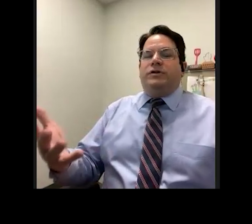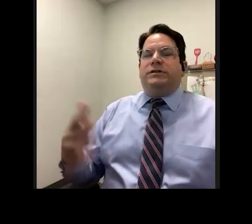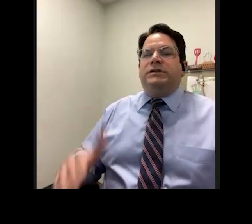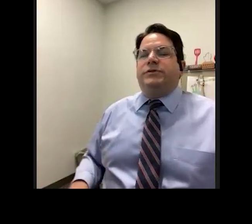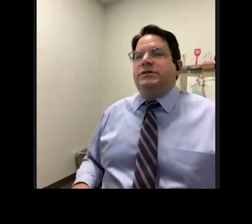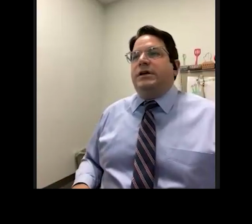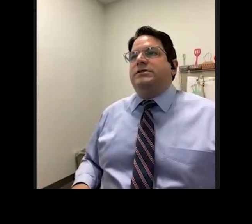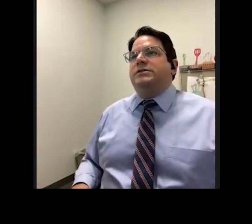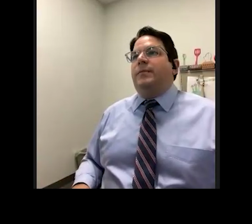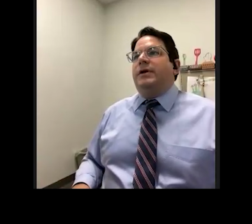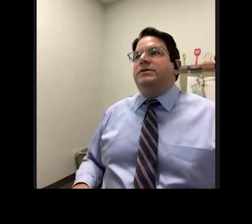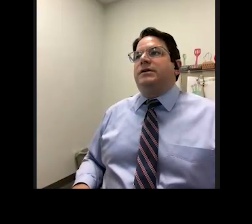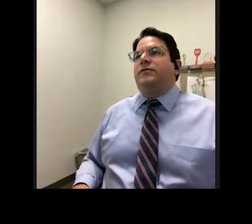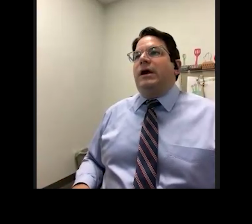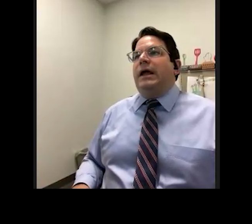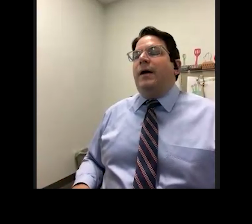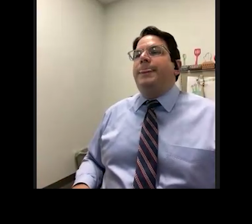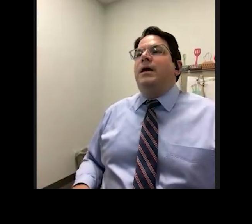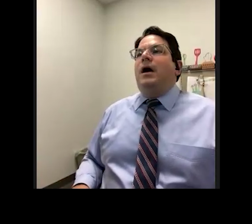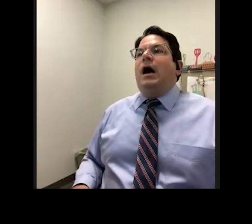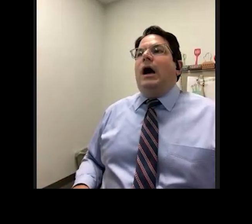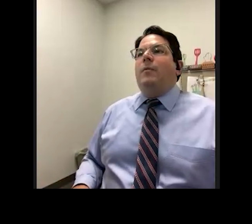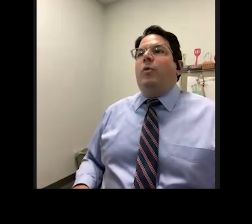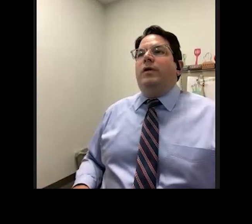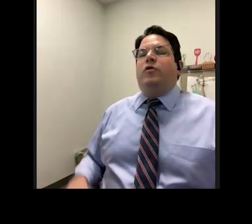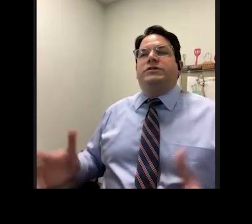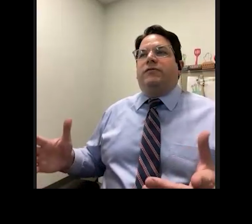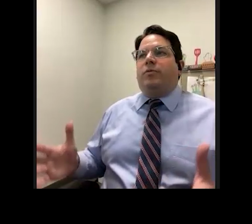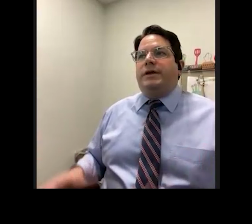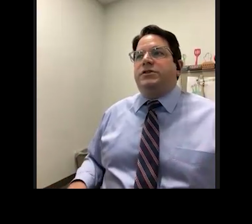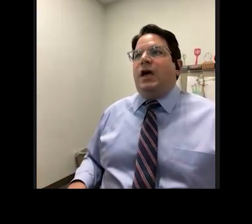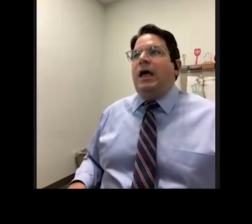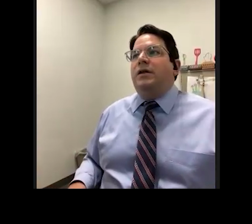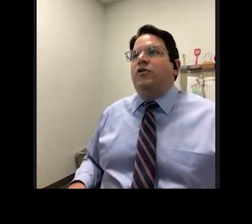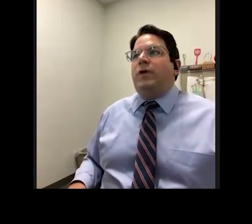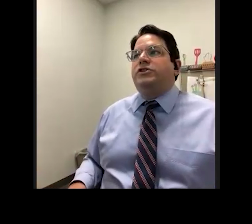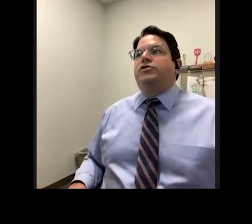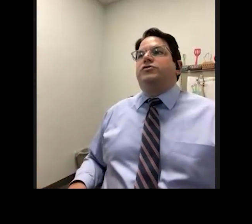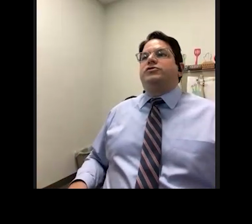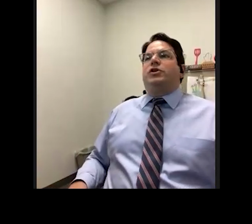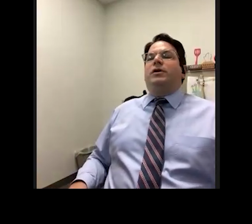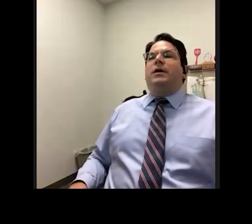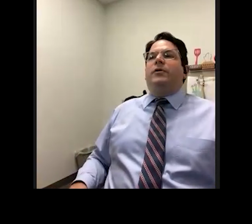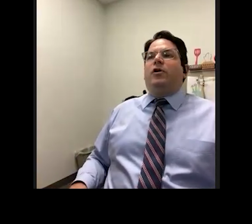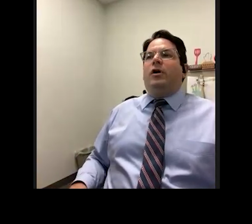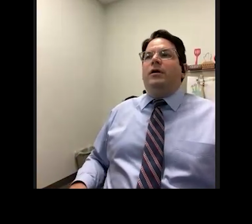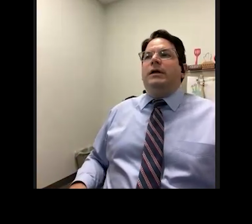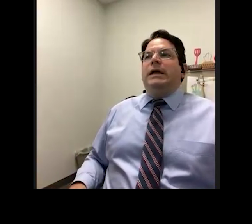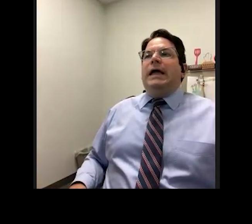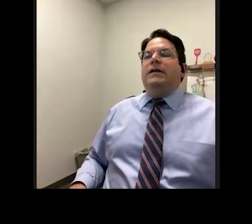And then, of course, these presentations that I'll be conducting right now. We, of course, can replace and correct your Social Security number card.